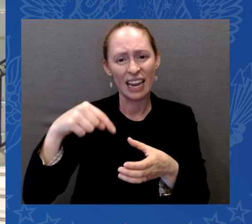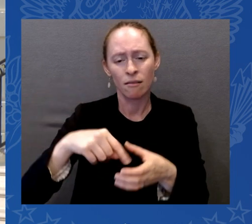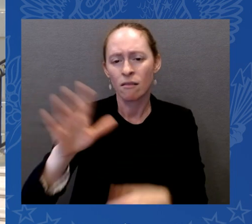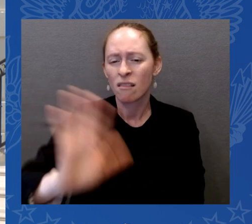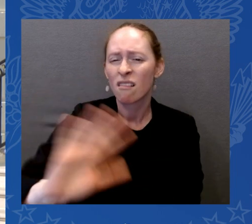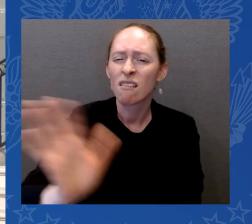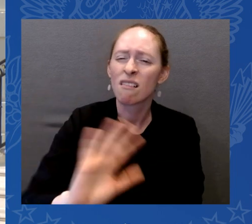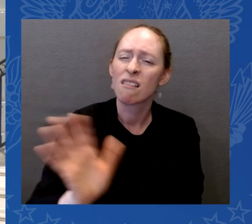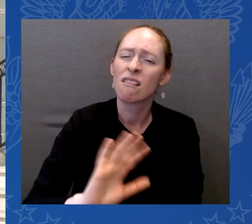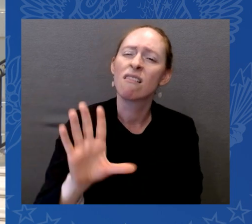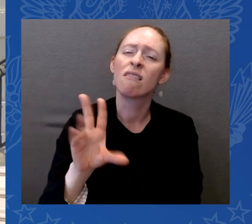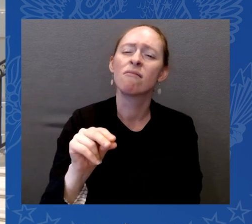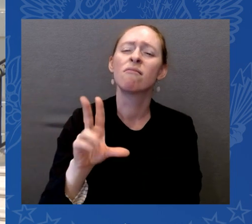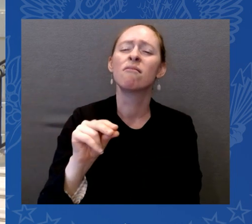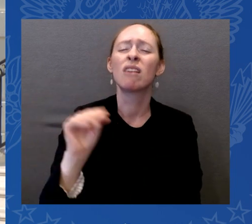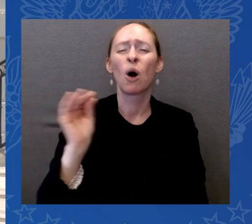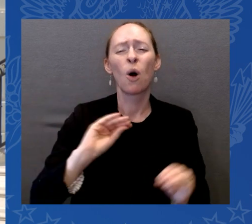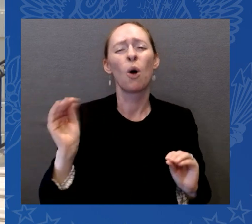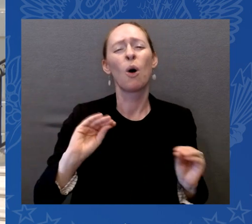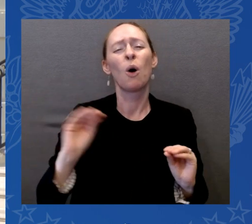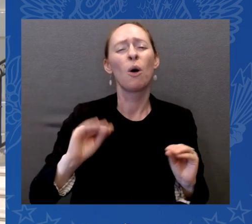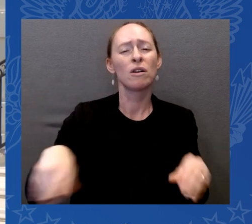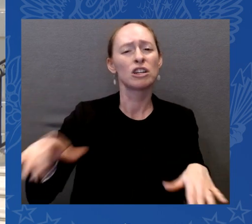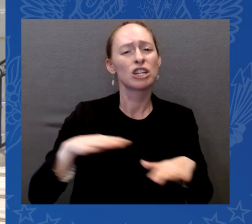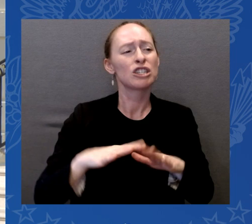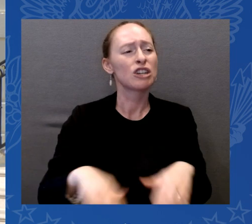And that is why I am proud to say that we are on track